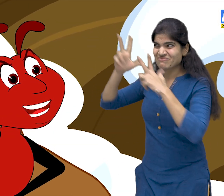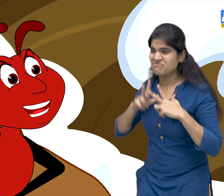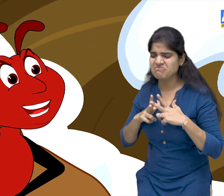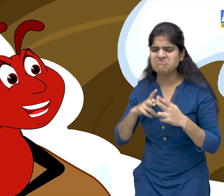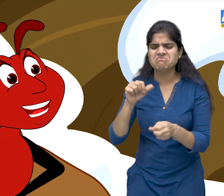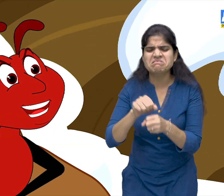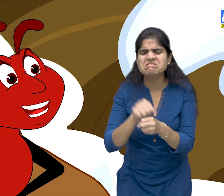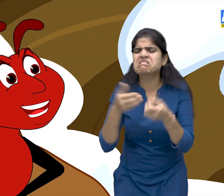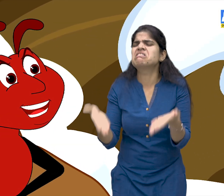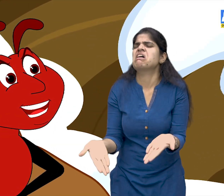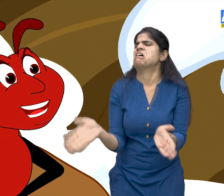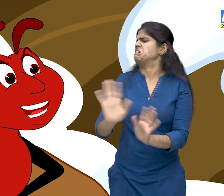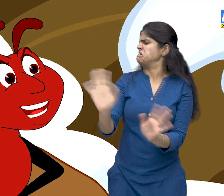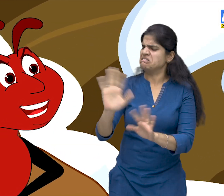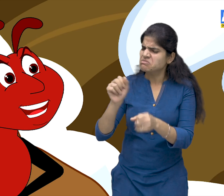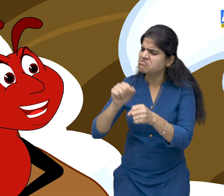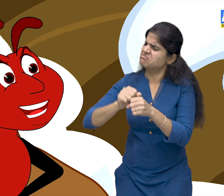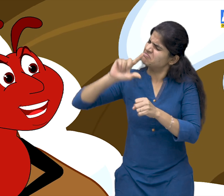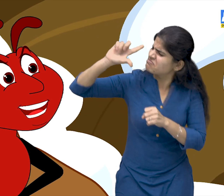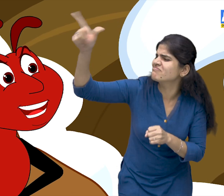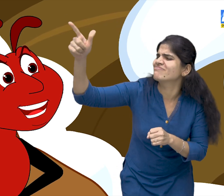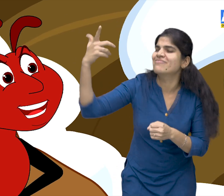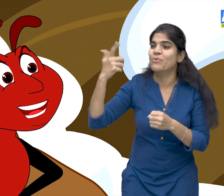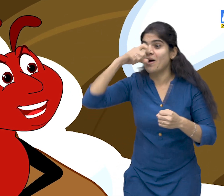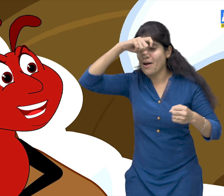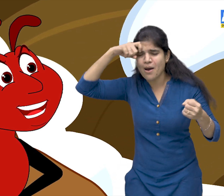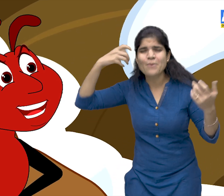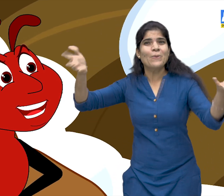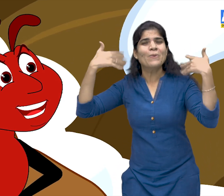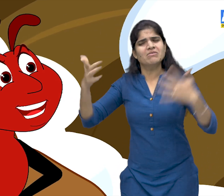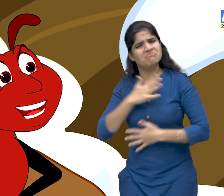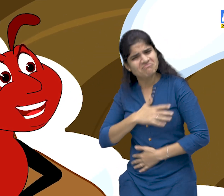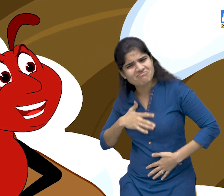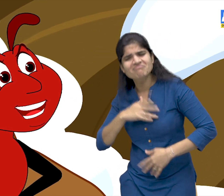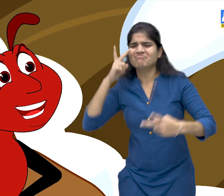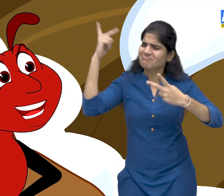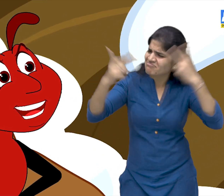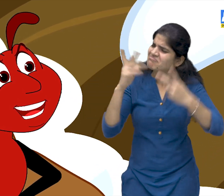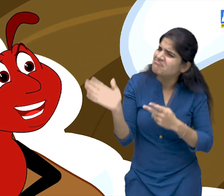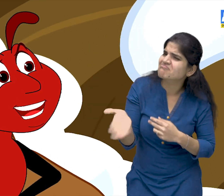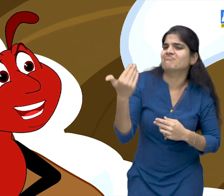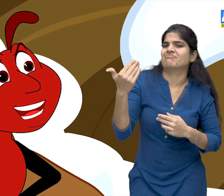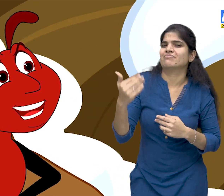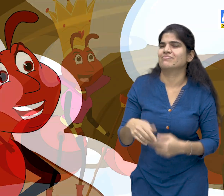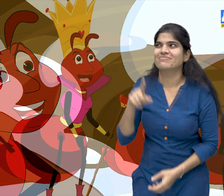''Earlier you told me, ''Why you are working now?'' ''Do it later''. ''Now you enjoy wandering in summer ''.